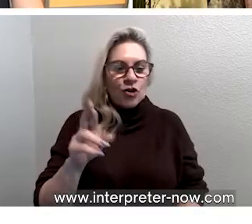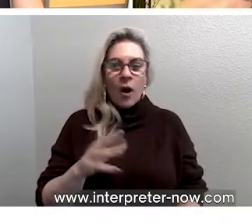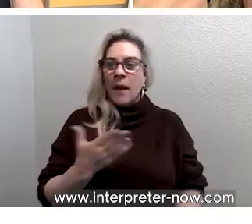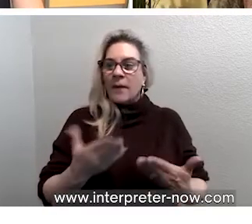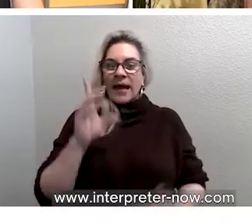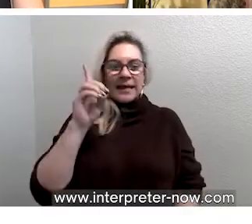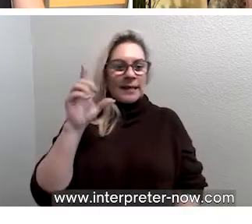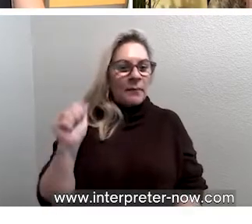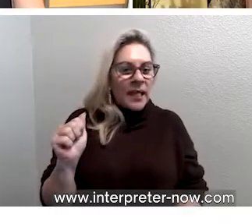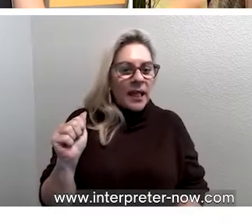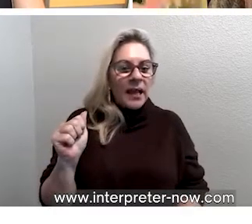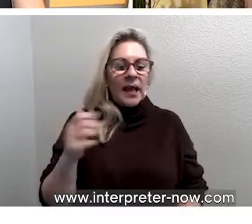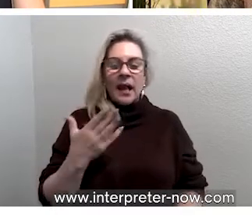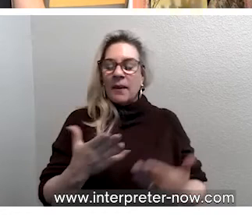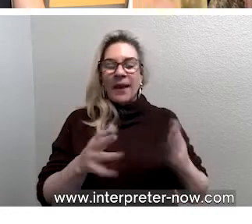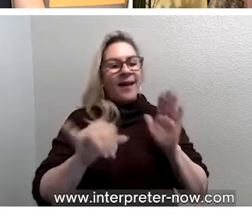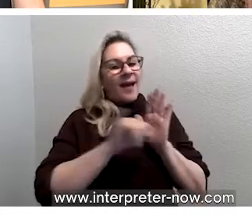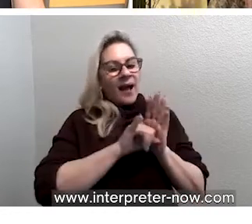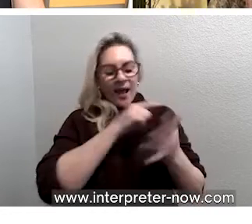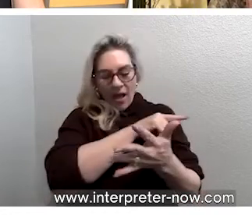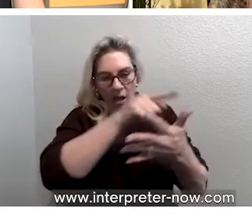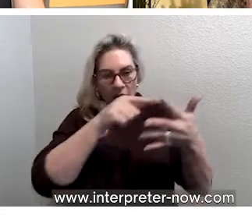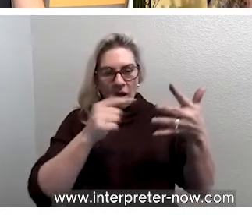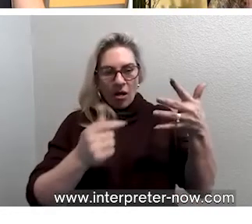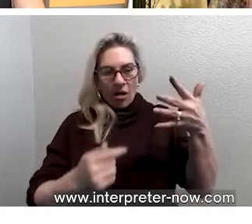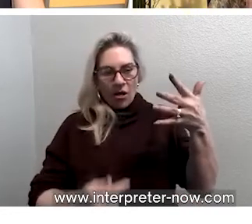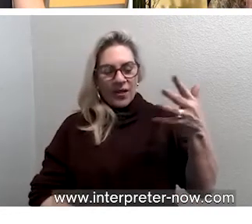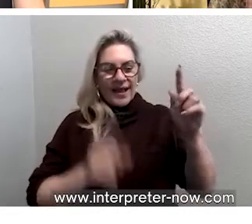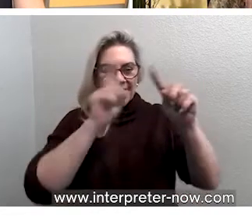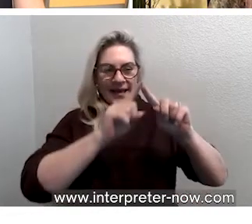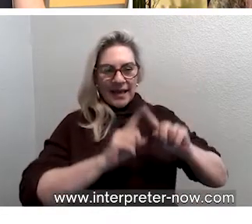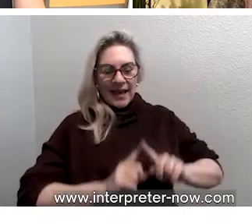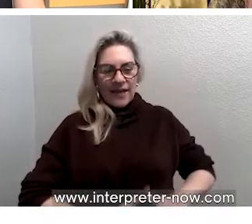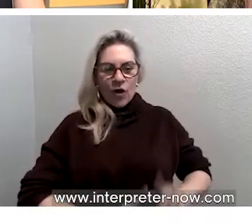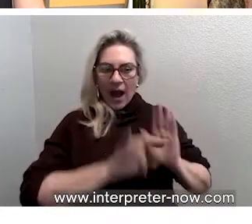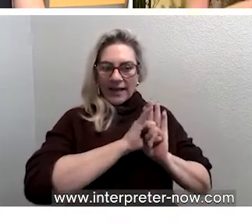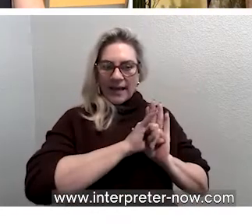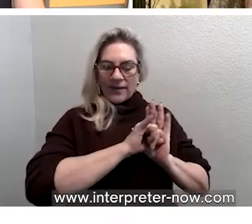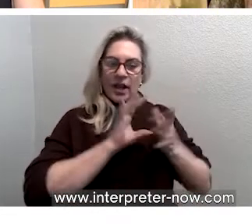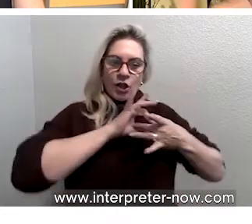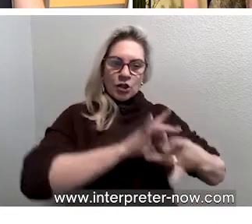identity, or neurodiversity, like all of the different factors of identity that DEI does